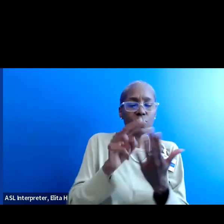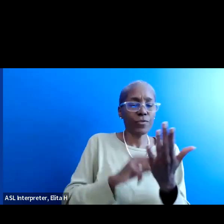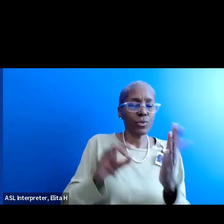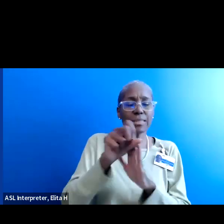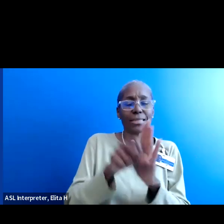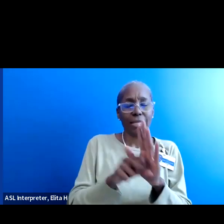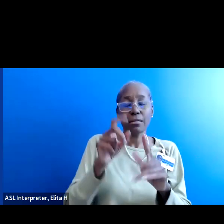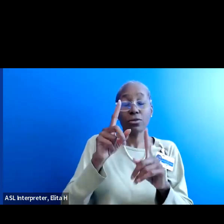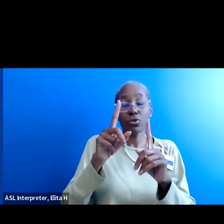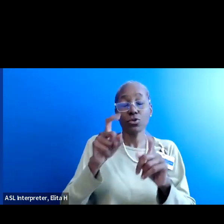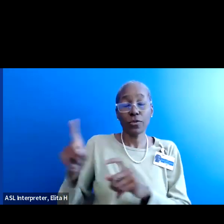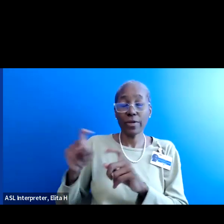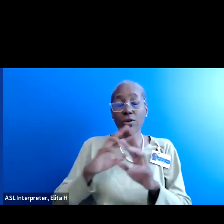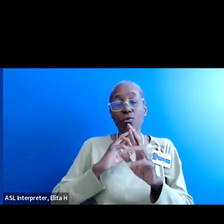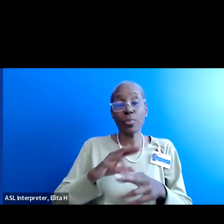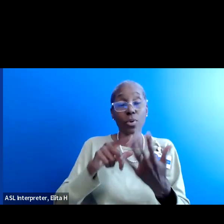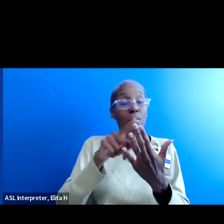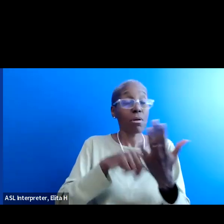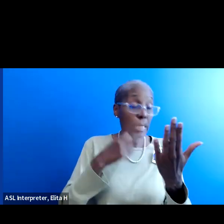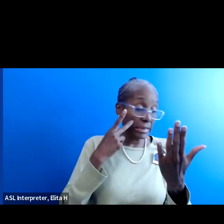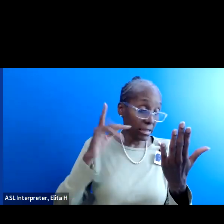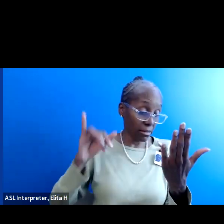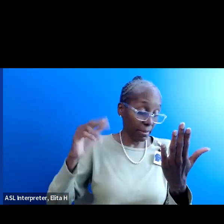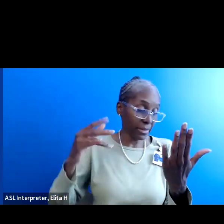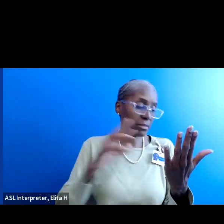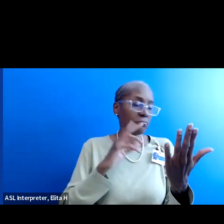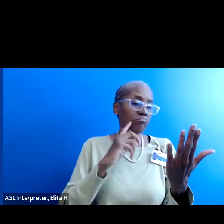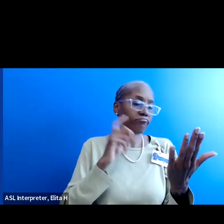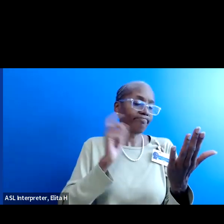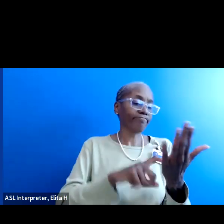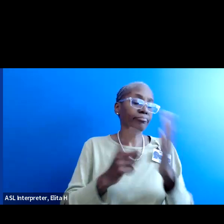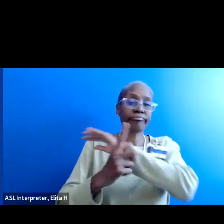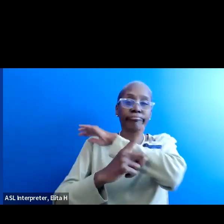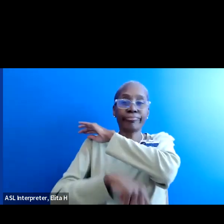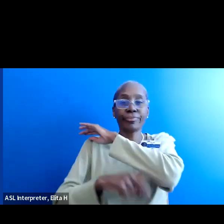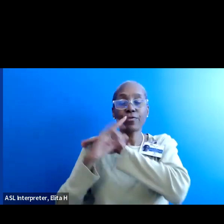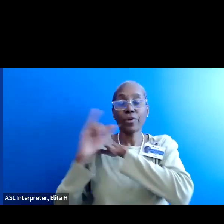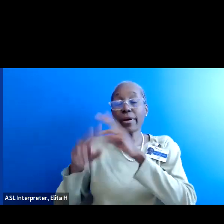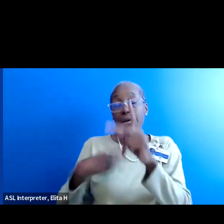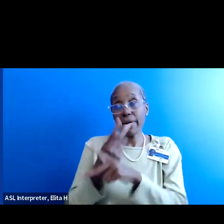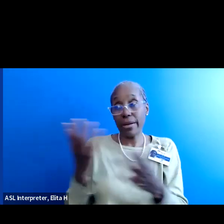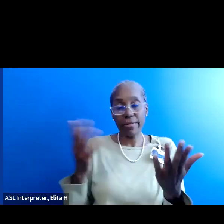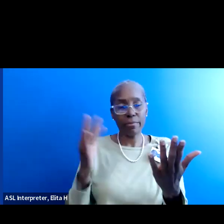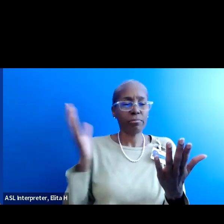cited for similar issues before. That's also a helpful tip because you can use that in your discussions with